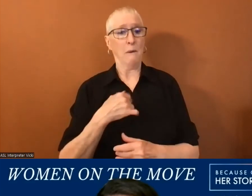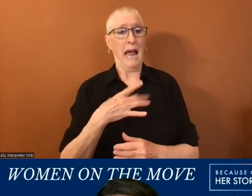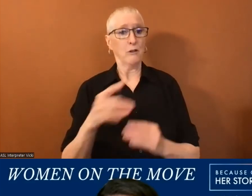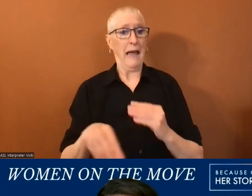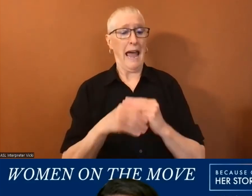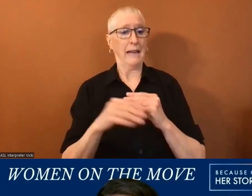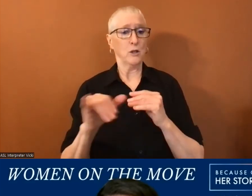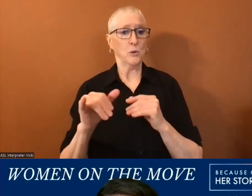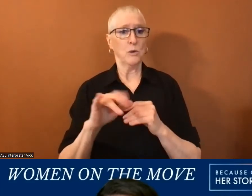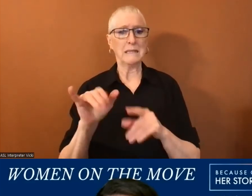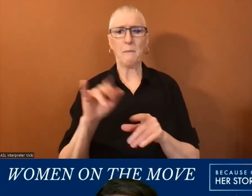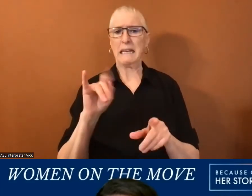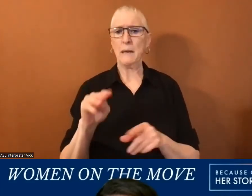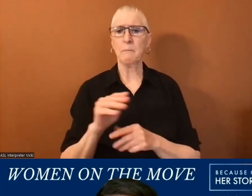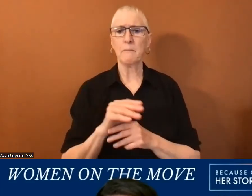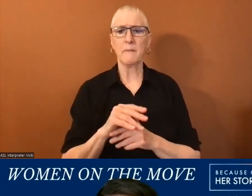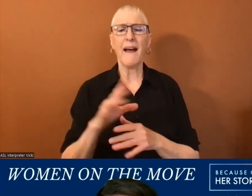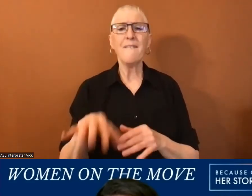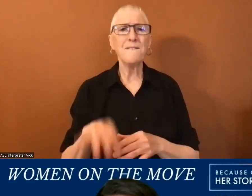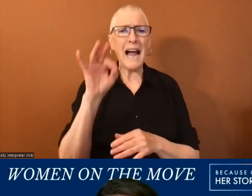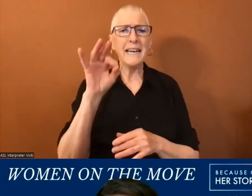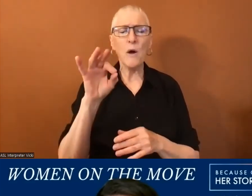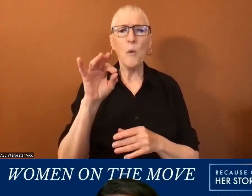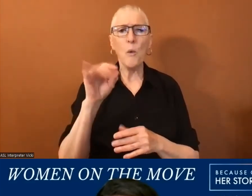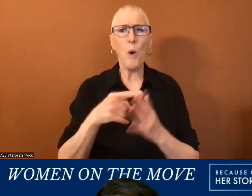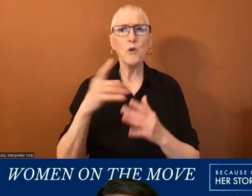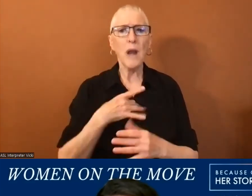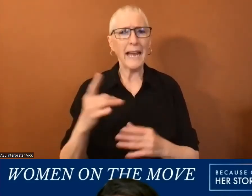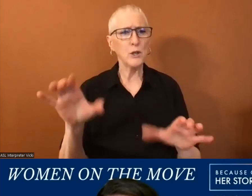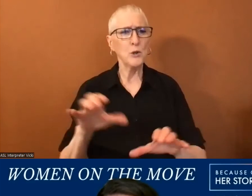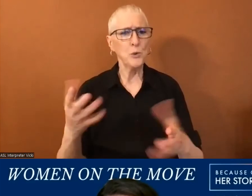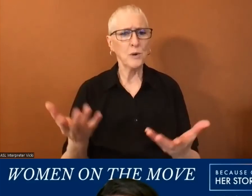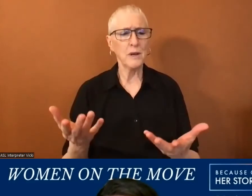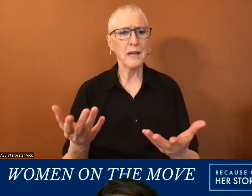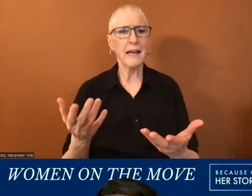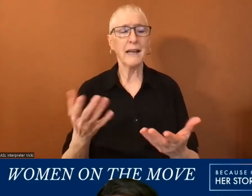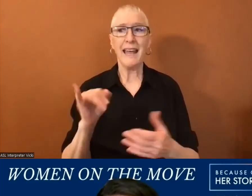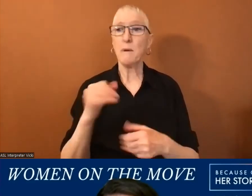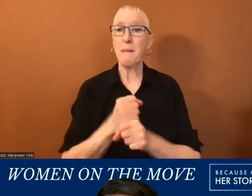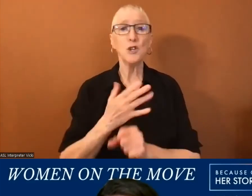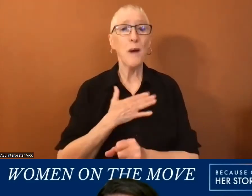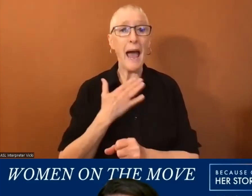just like Kim, is find out what you like to do and if it makes you happy just to pursue it,